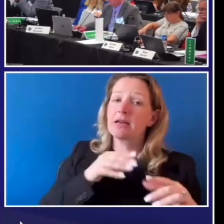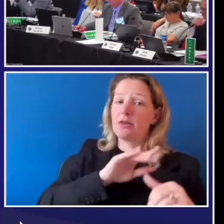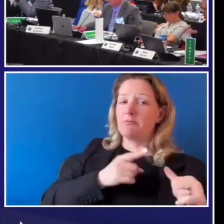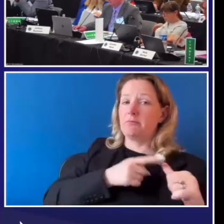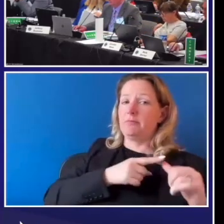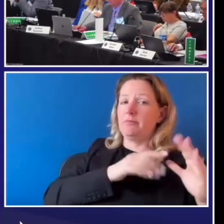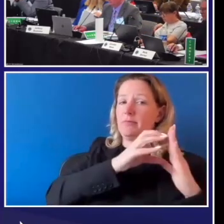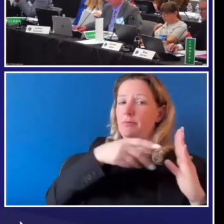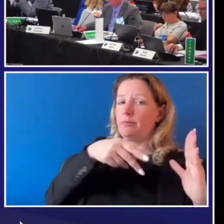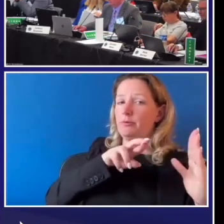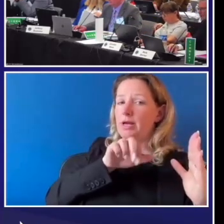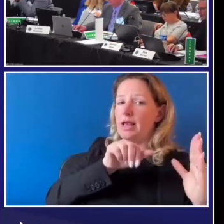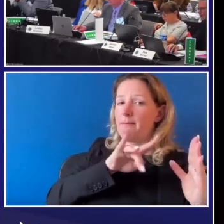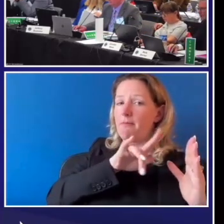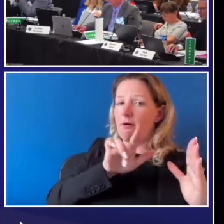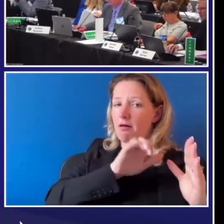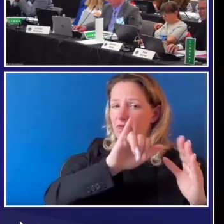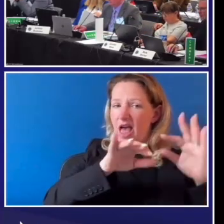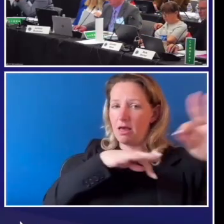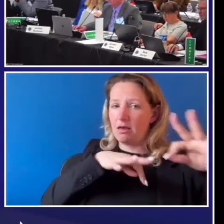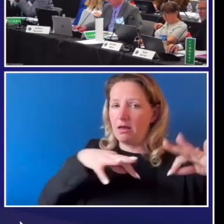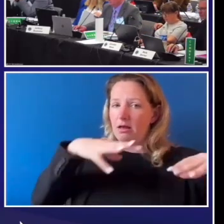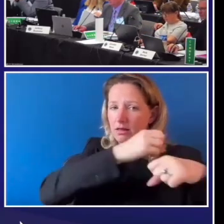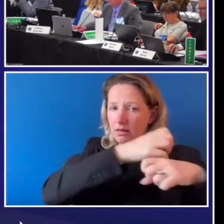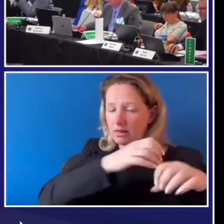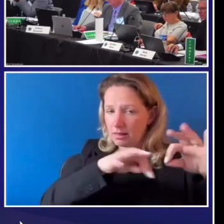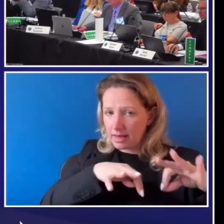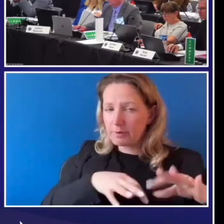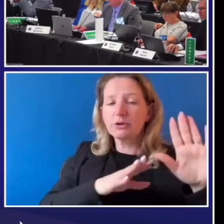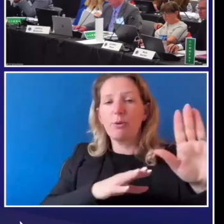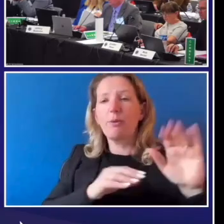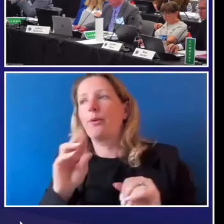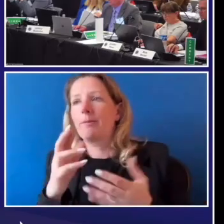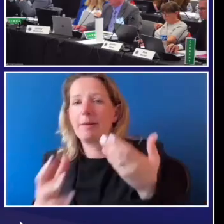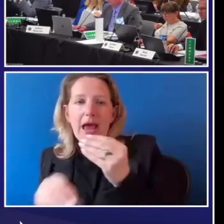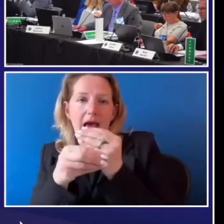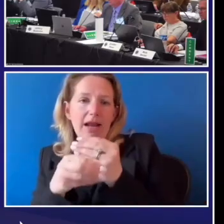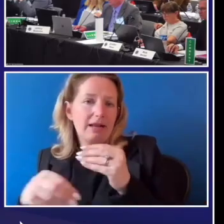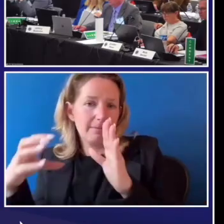the, um, into the paragraphics itself, like, things like such as X and Y Z,